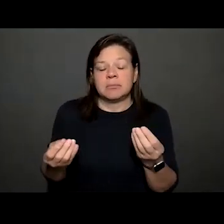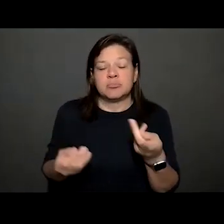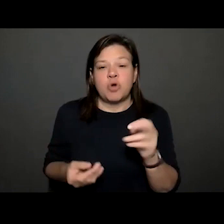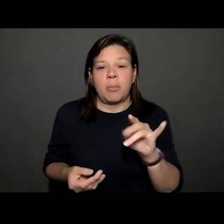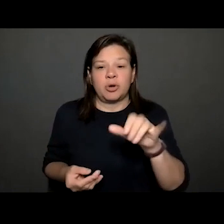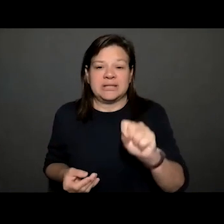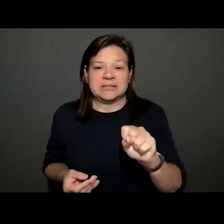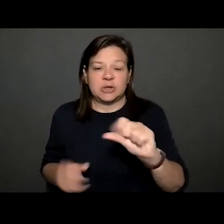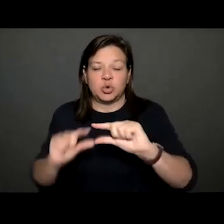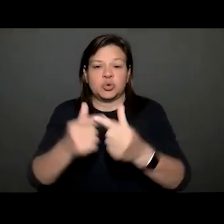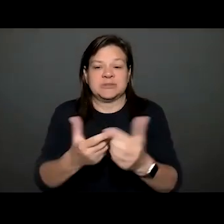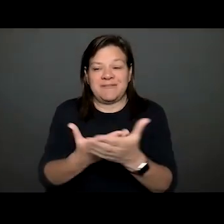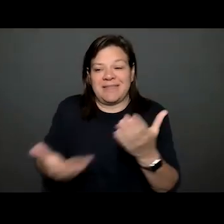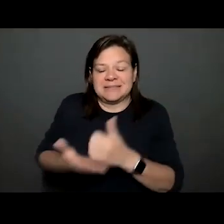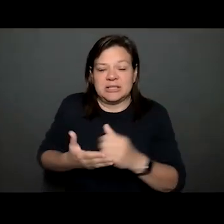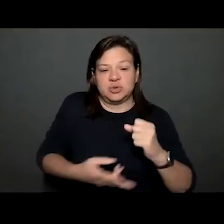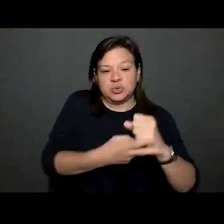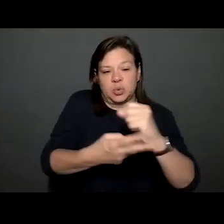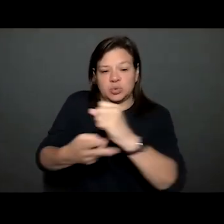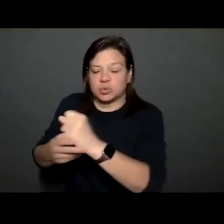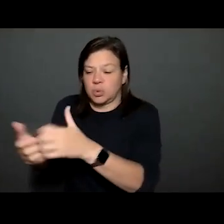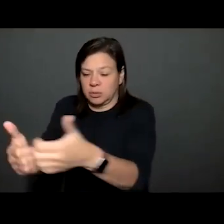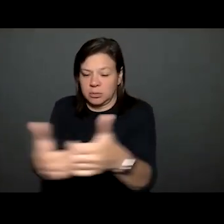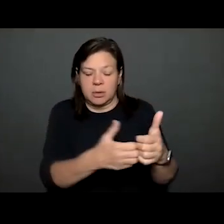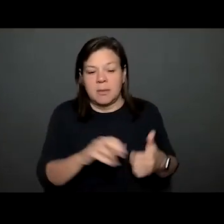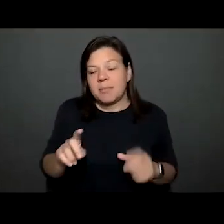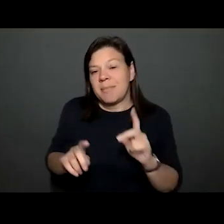STORE BY DATA TYPE OR HOW USED BY HubSpot USERS.